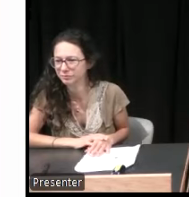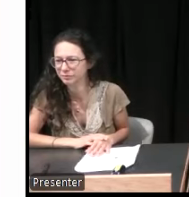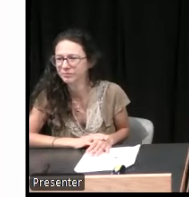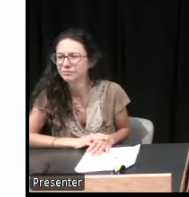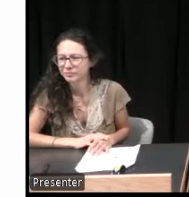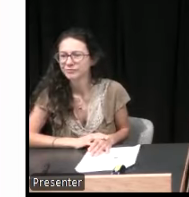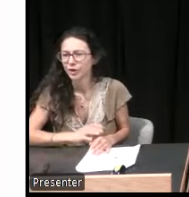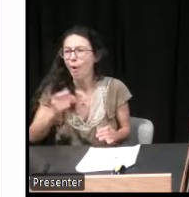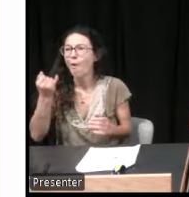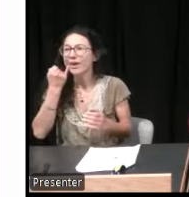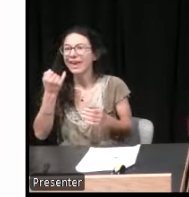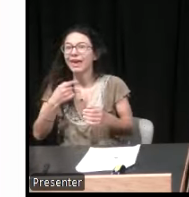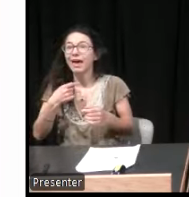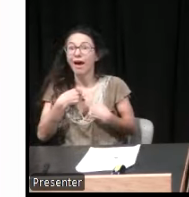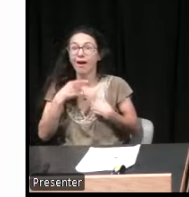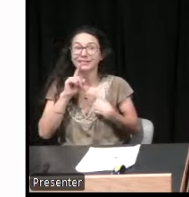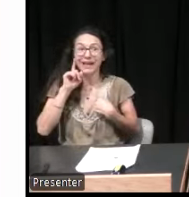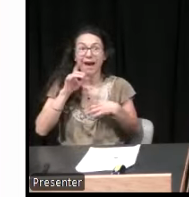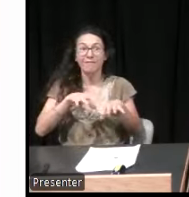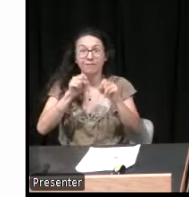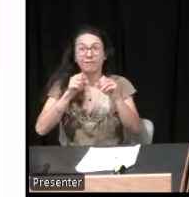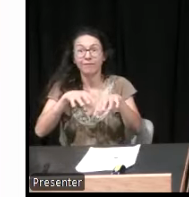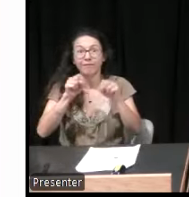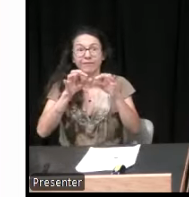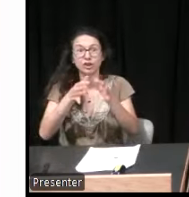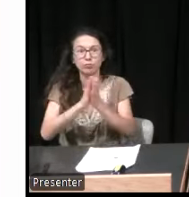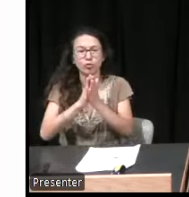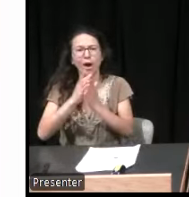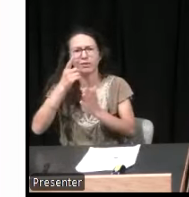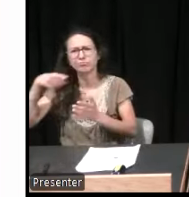can't give you extra time but there is extra time needed sometimes when you're working in another